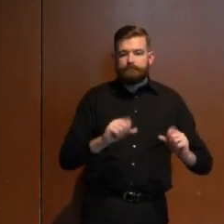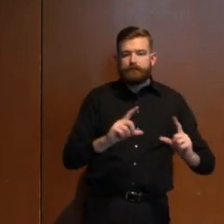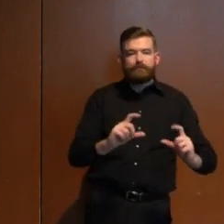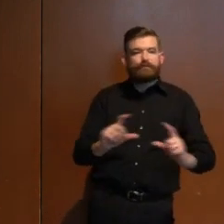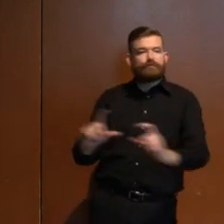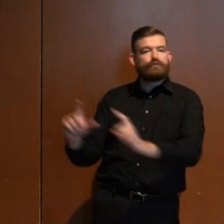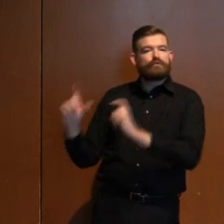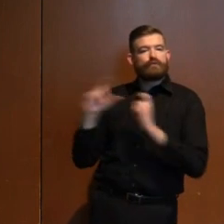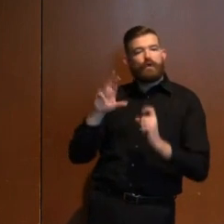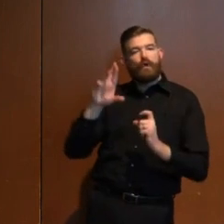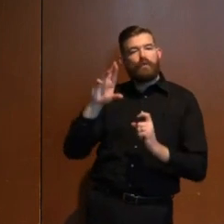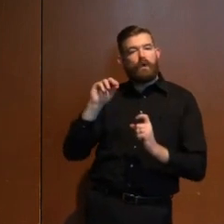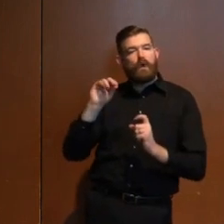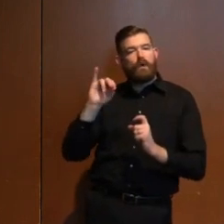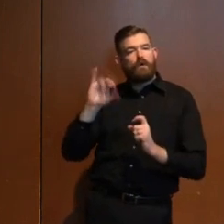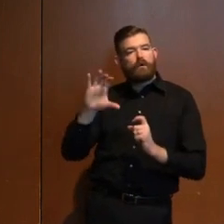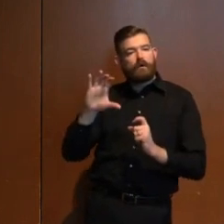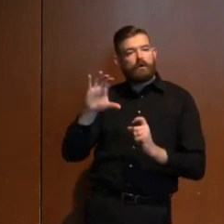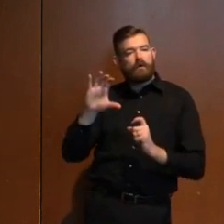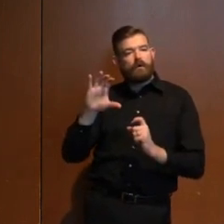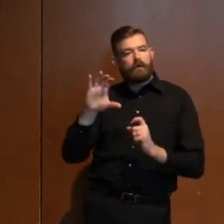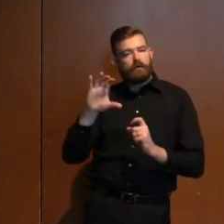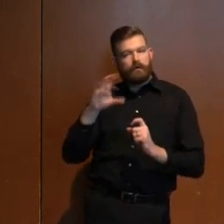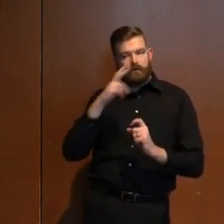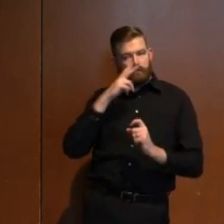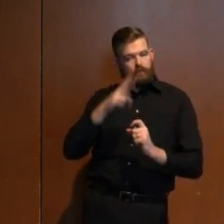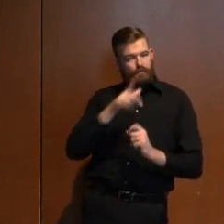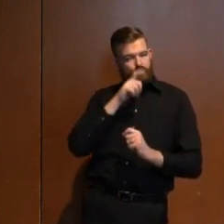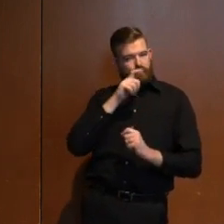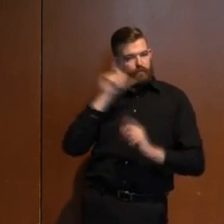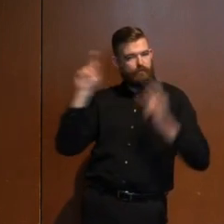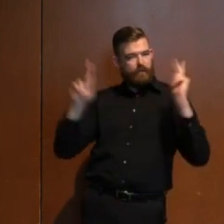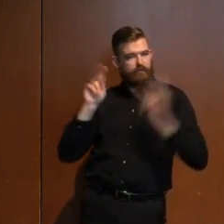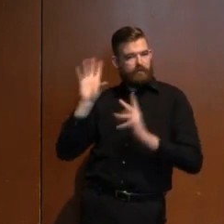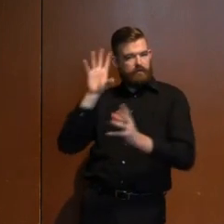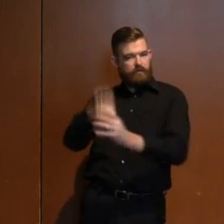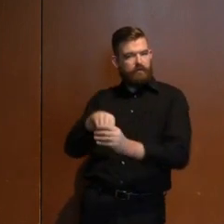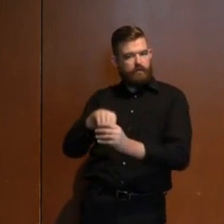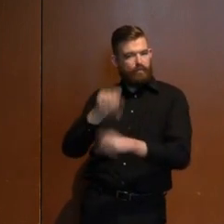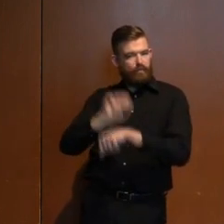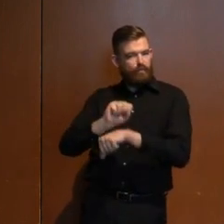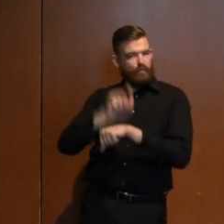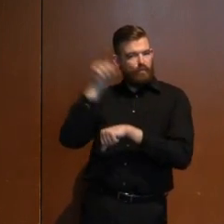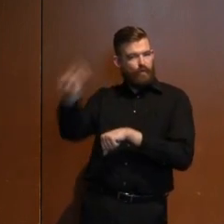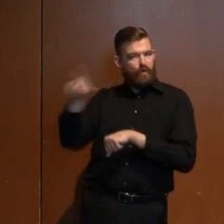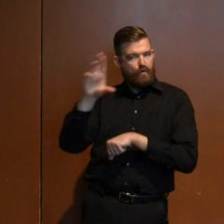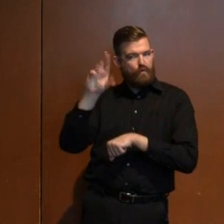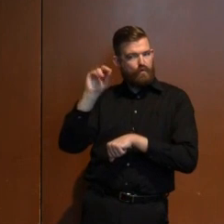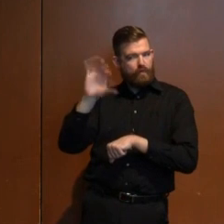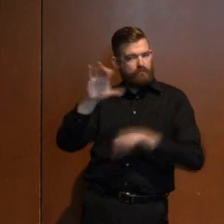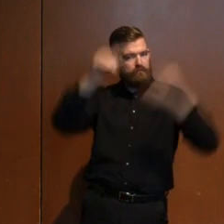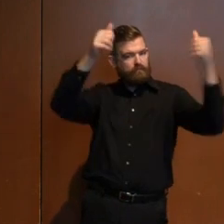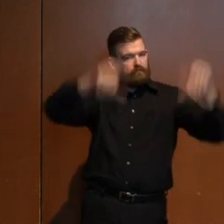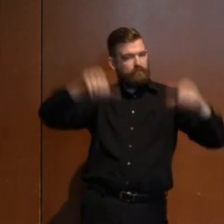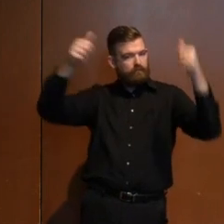GOVERNMENT AROUND SOCIALLY DISTANCING I HOPE BUT AROUND IN A ROOM WORKING TOGETHER IN ALL